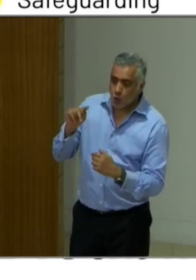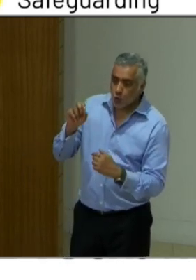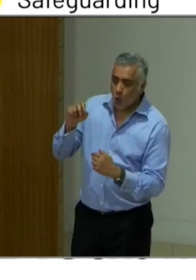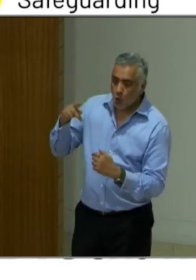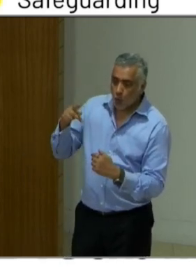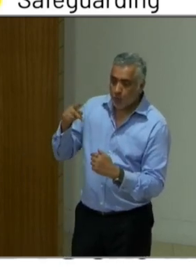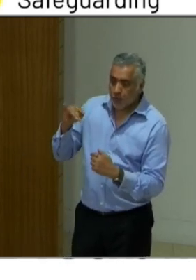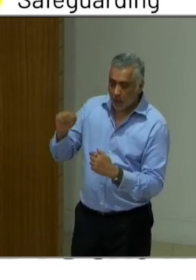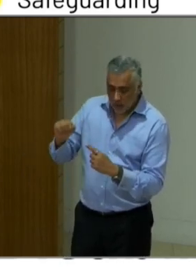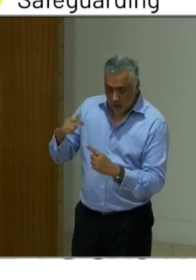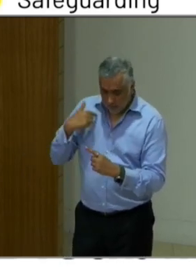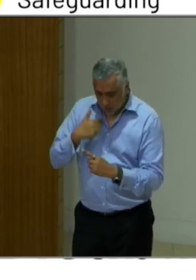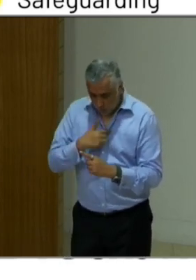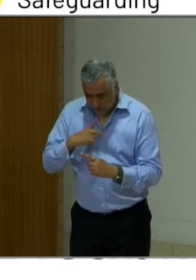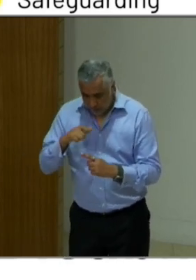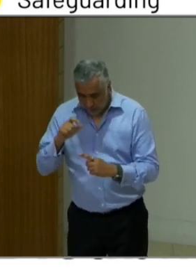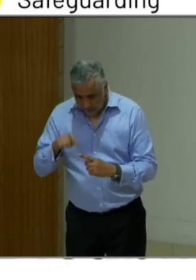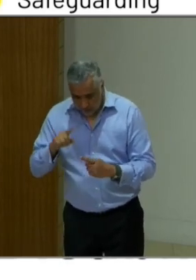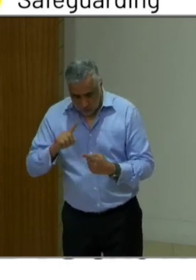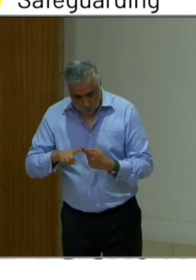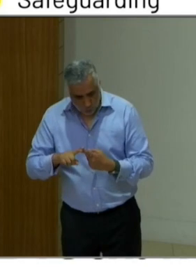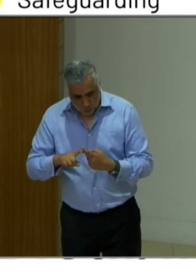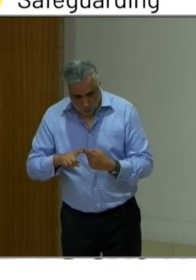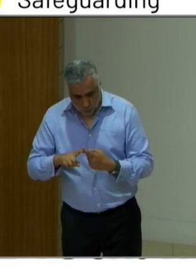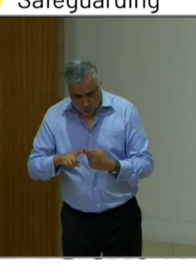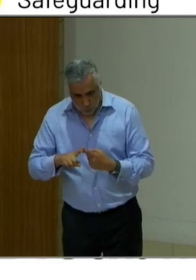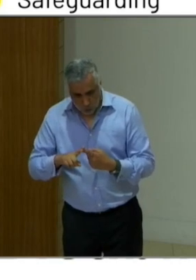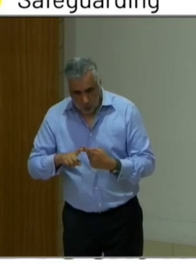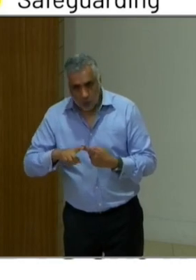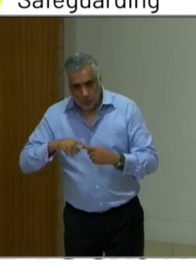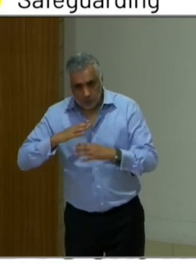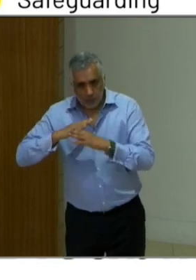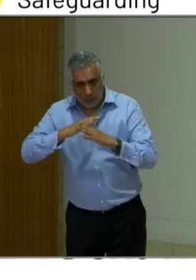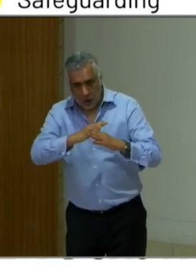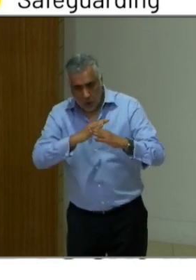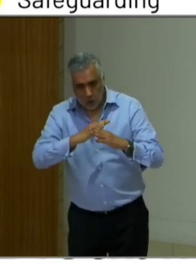possibility to overcome different barriers by gathering and discussing ways